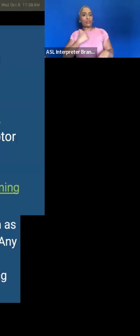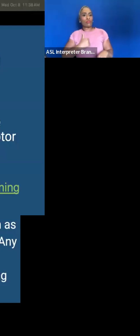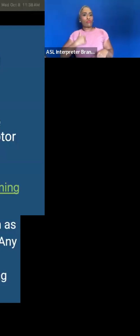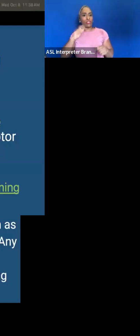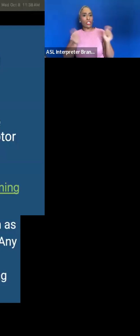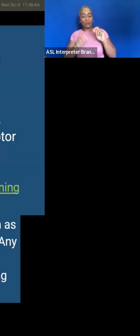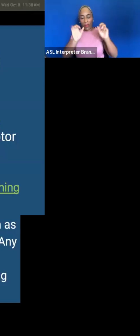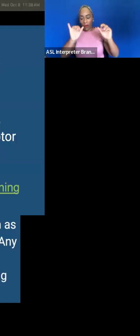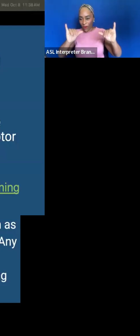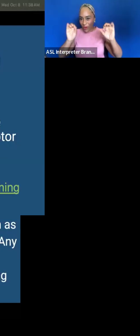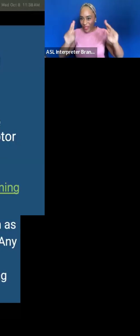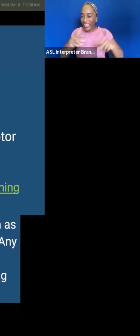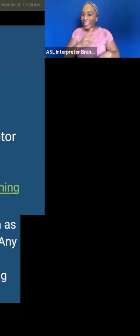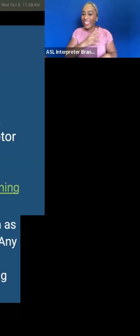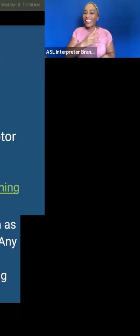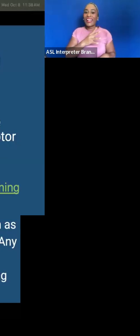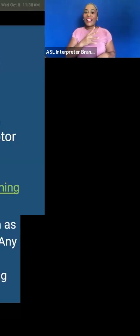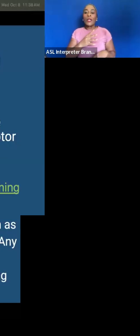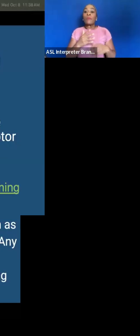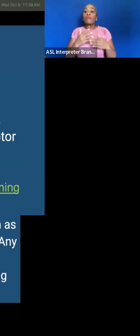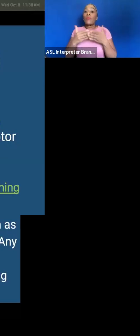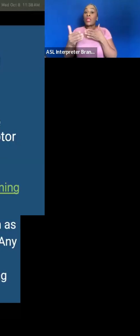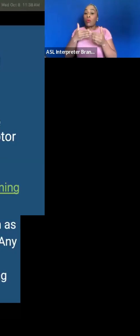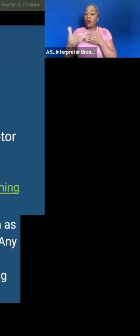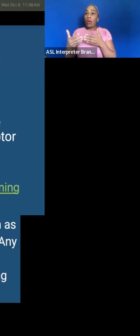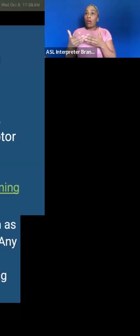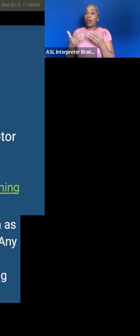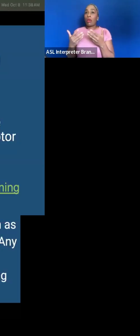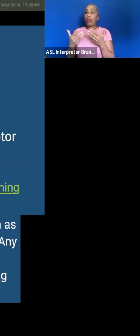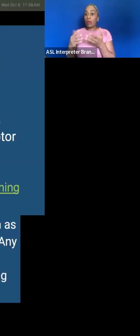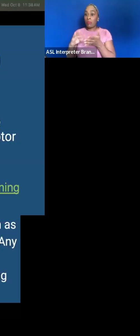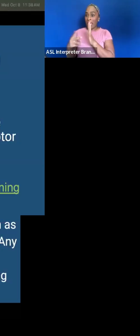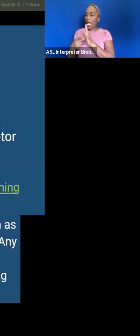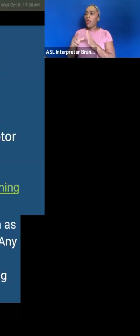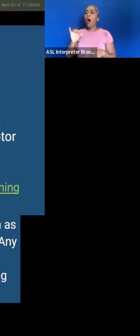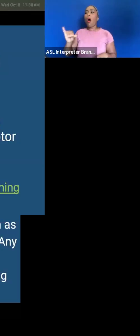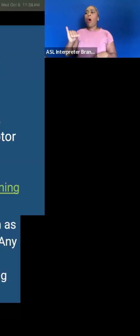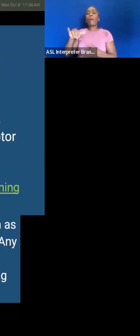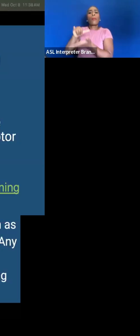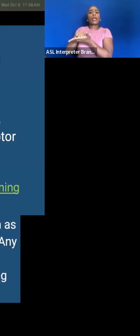There we go. It's not meant to be that, they can't have other factors.